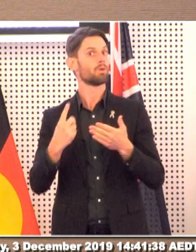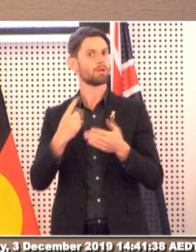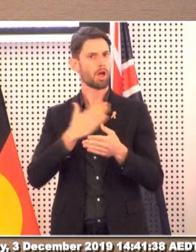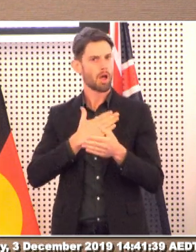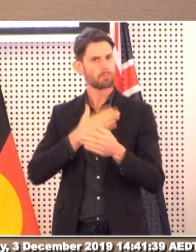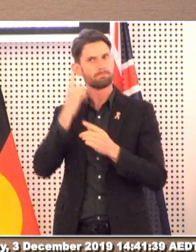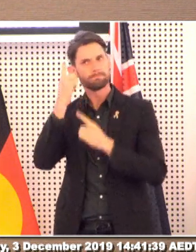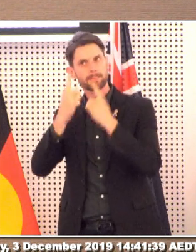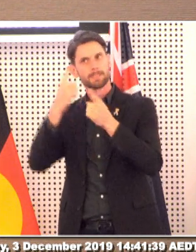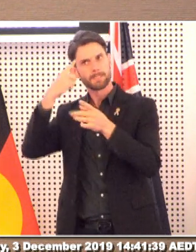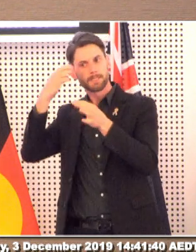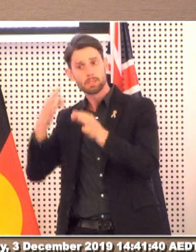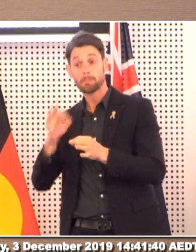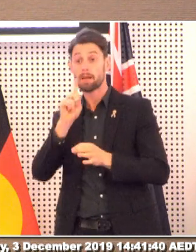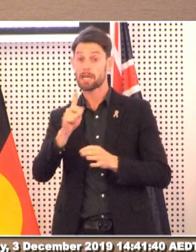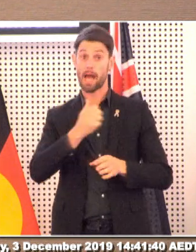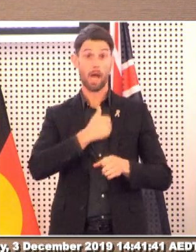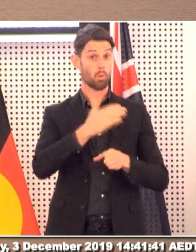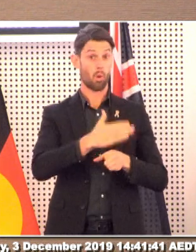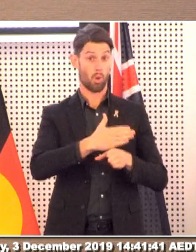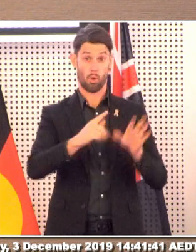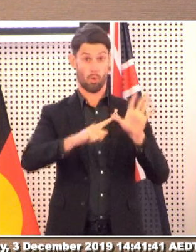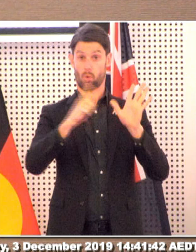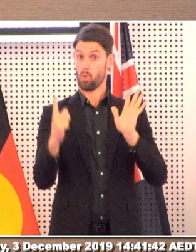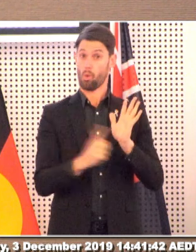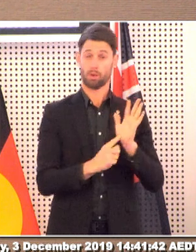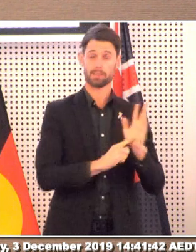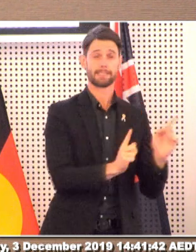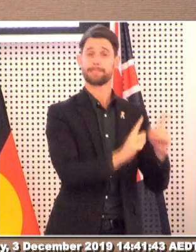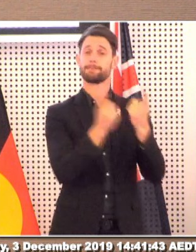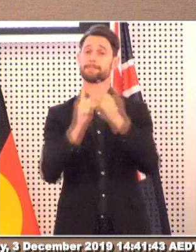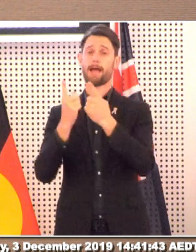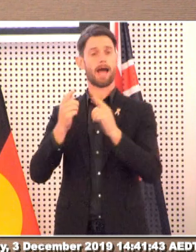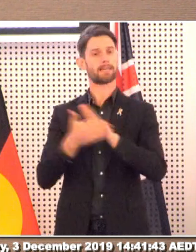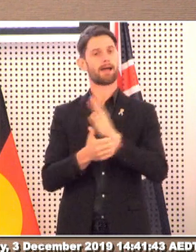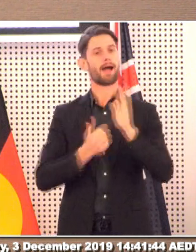the work that we do in the office is really very much a rights – I describe my office